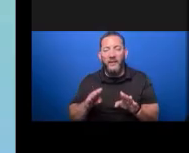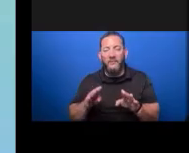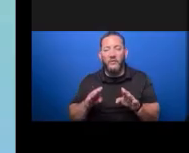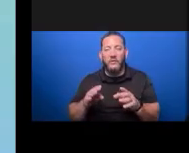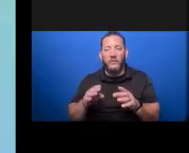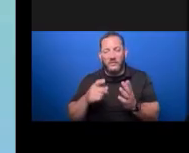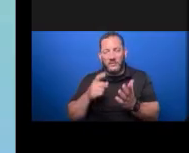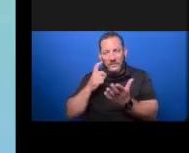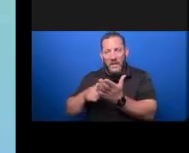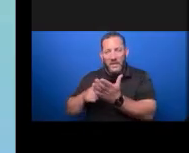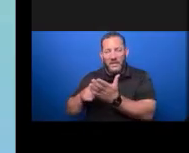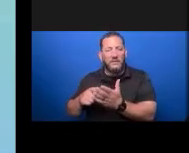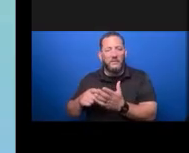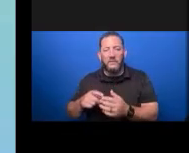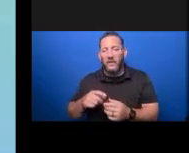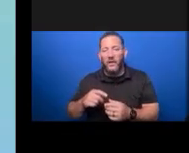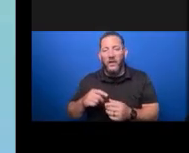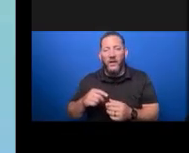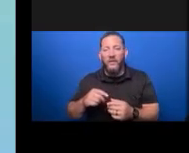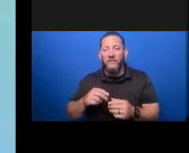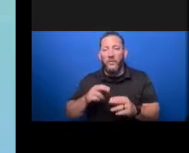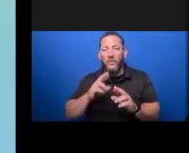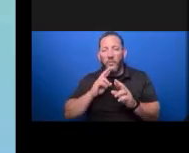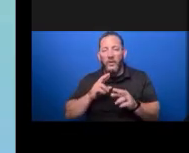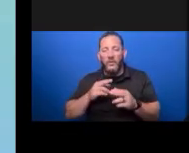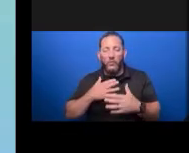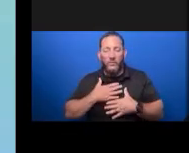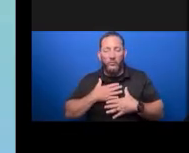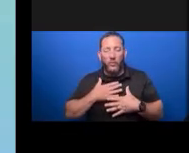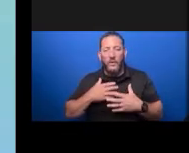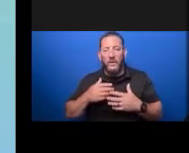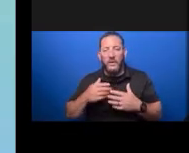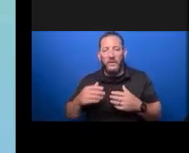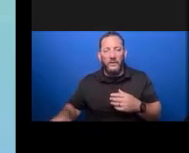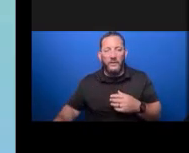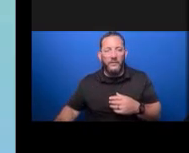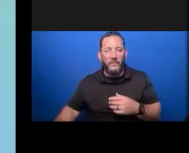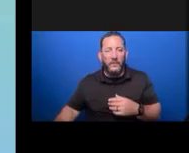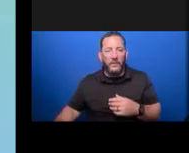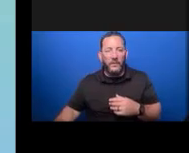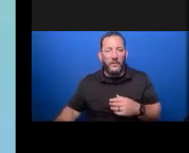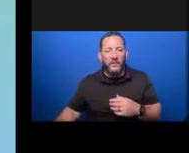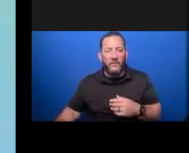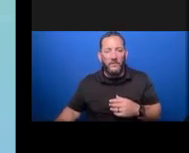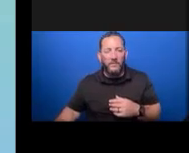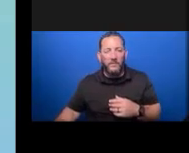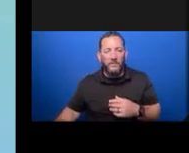BSRI, and it's a tool that therapists use in the NICU to